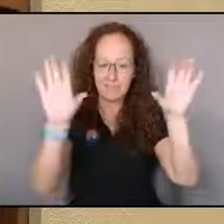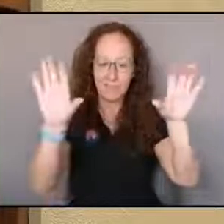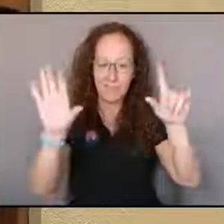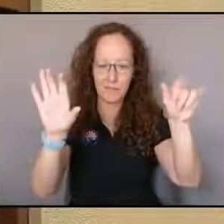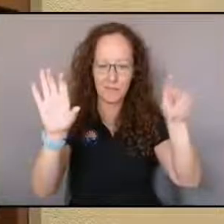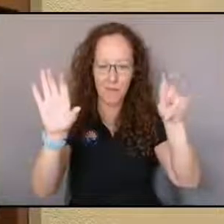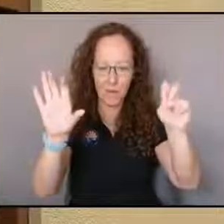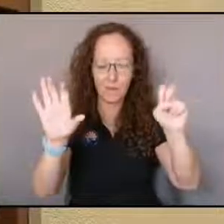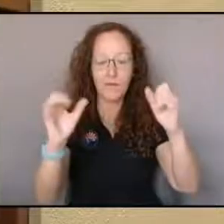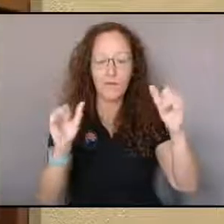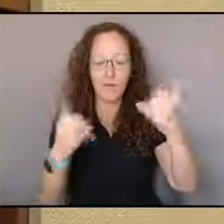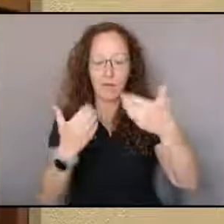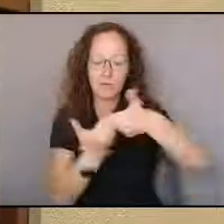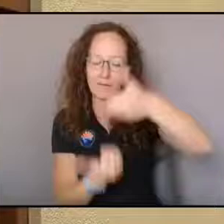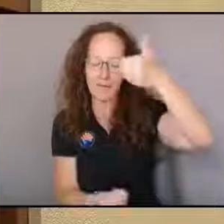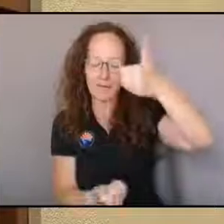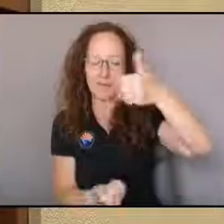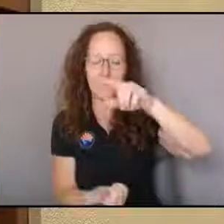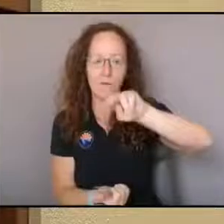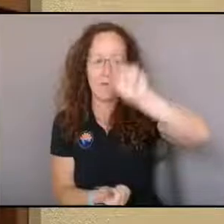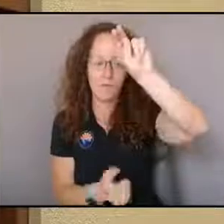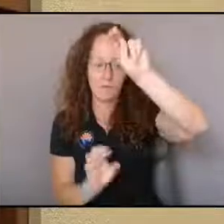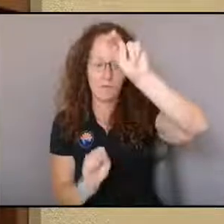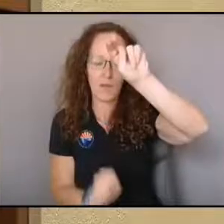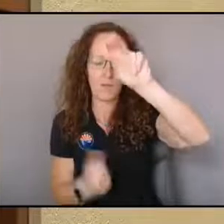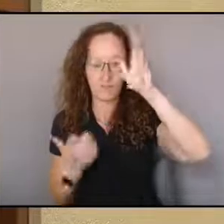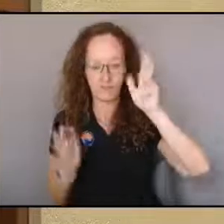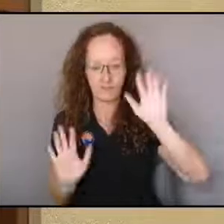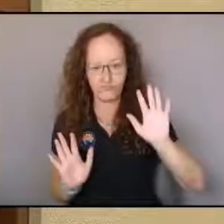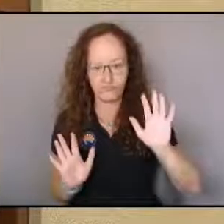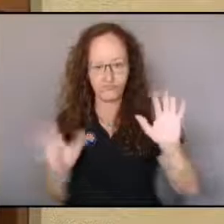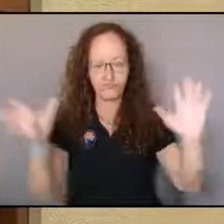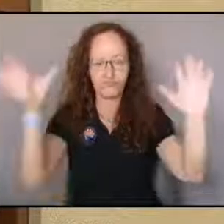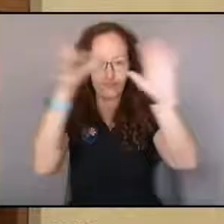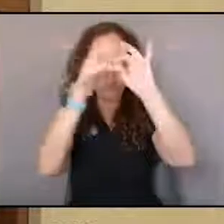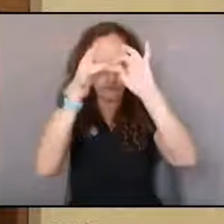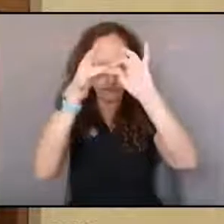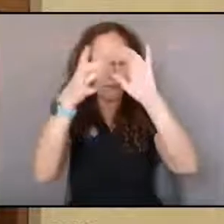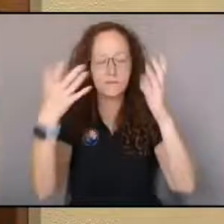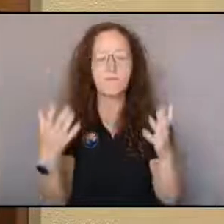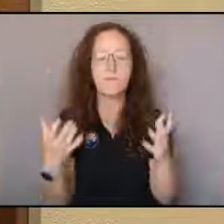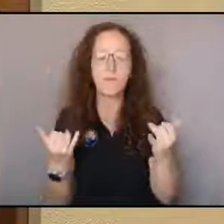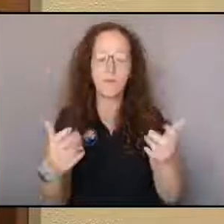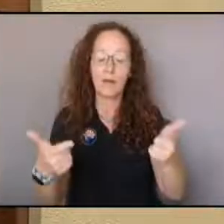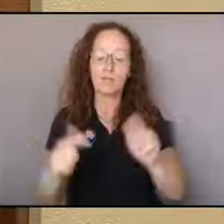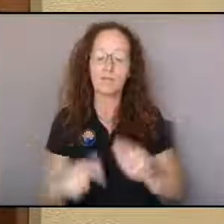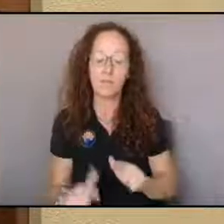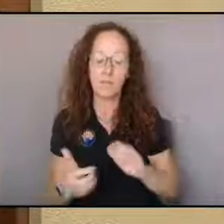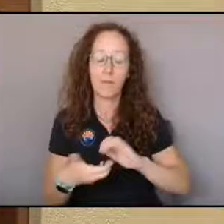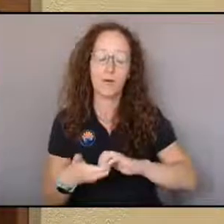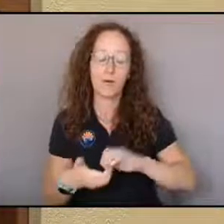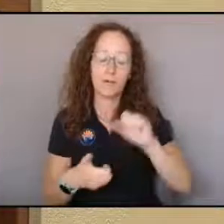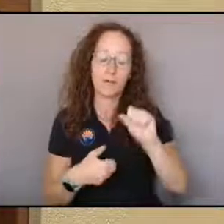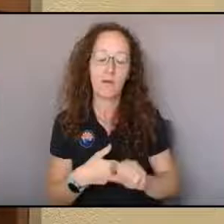HAS ASSUMED COMMAND OF THE EAST ZONES, SO NOW IT IS JUST THE EAST AND SOUTH ZONES.